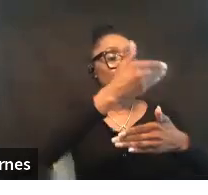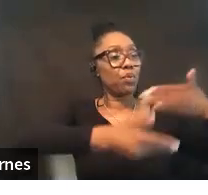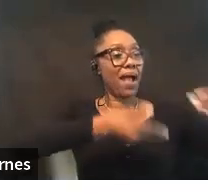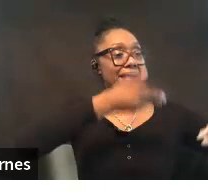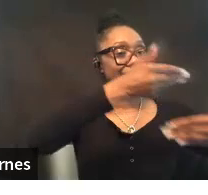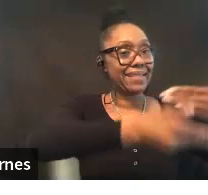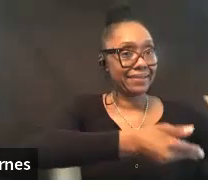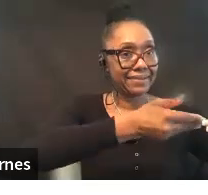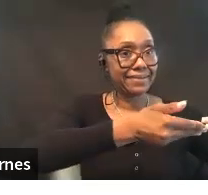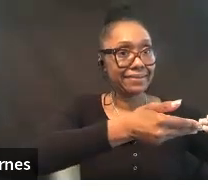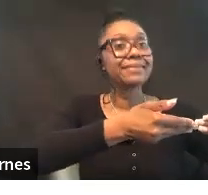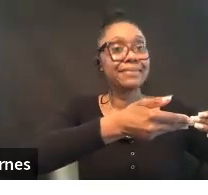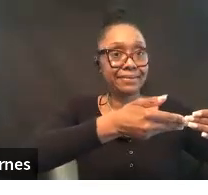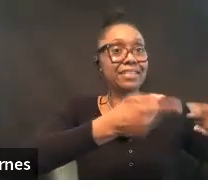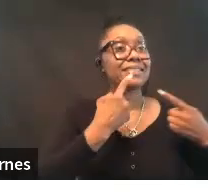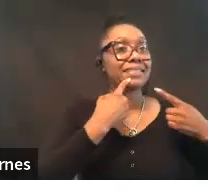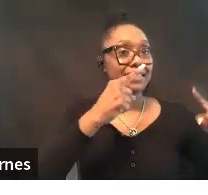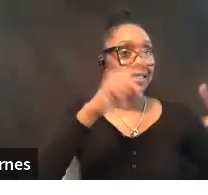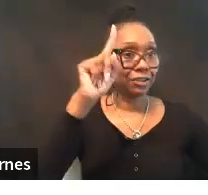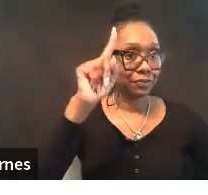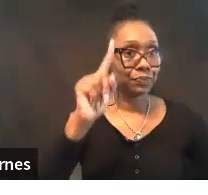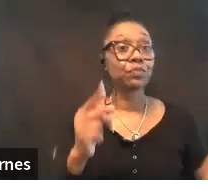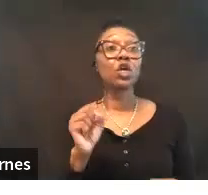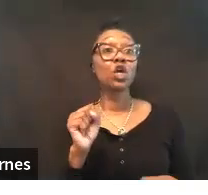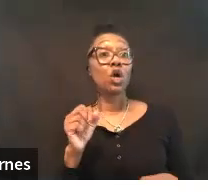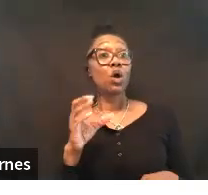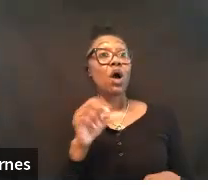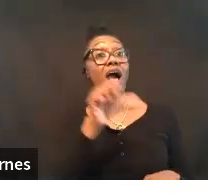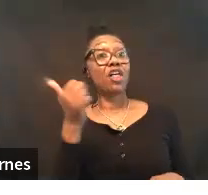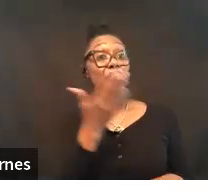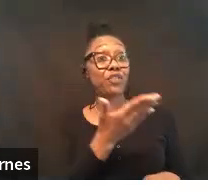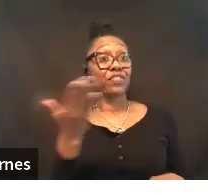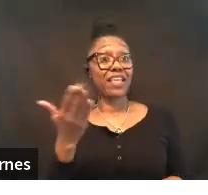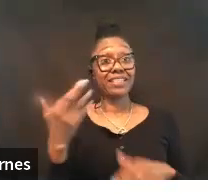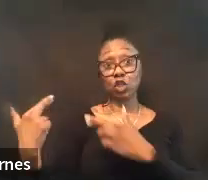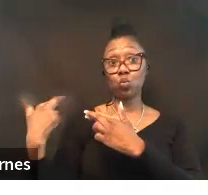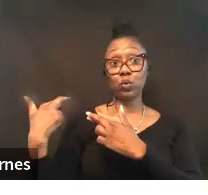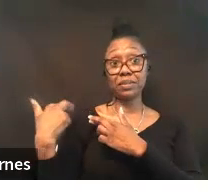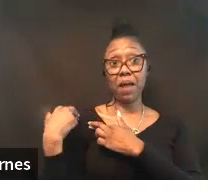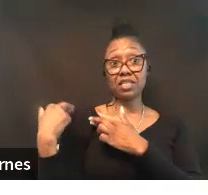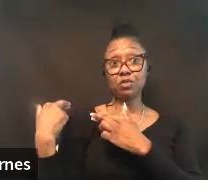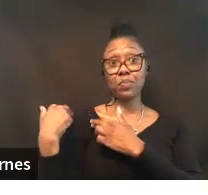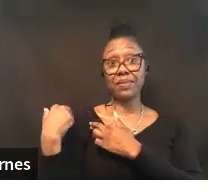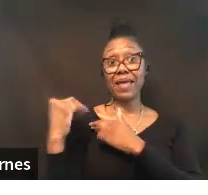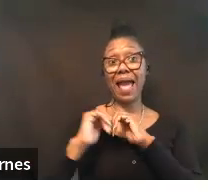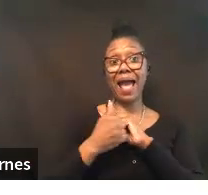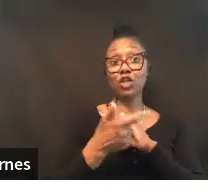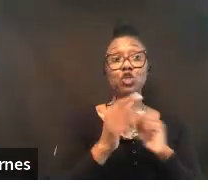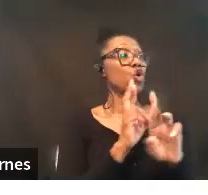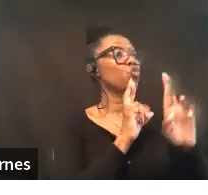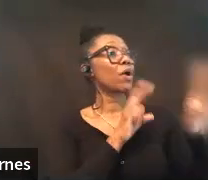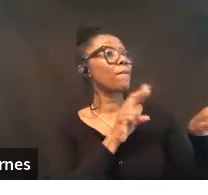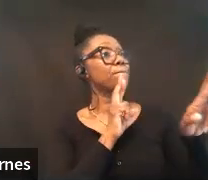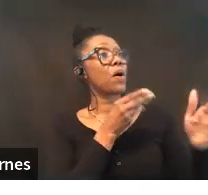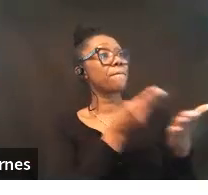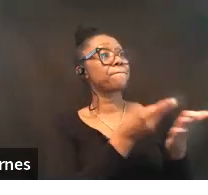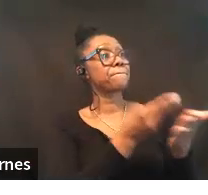Some other things that, we're gonna do and I touched on that a little bit. The responsibility of reporting your wages to Social Security.